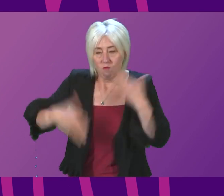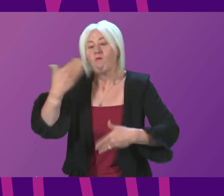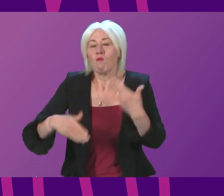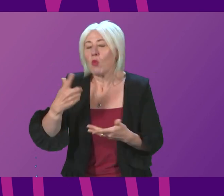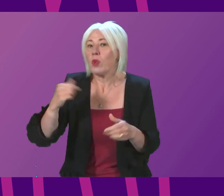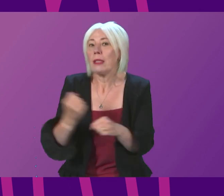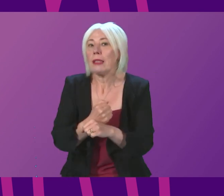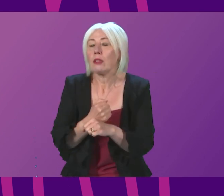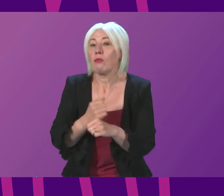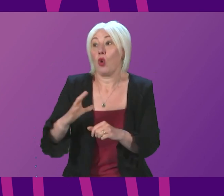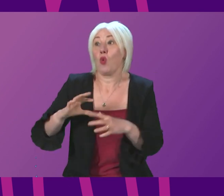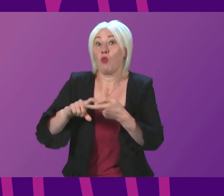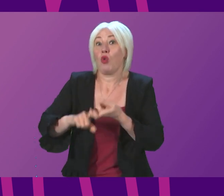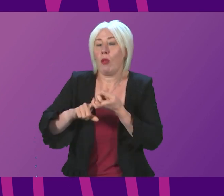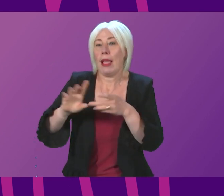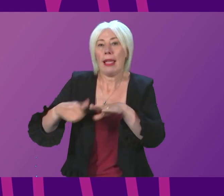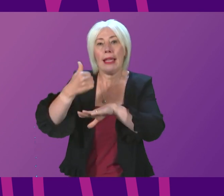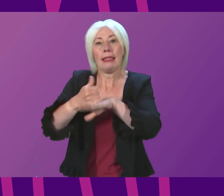“relied on established systems ... to detect”